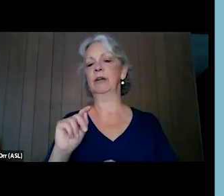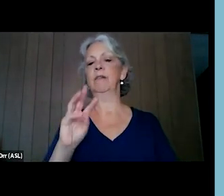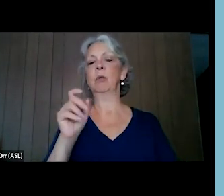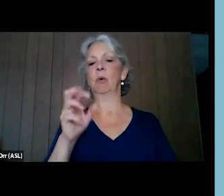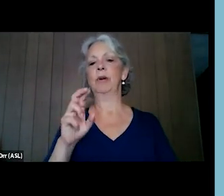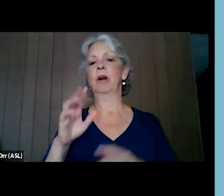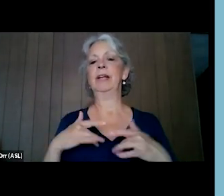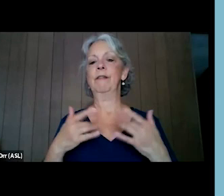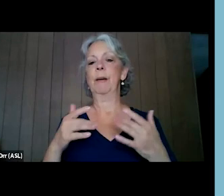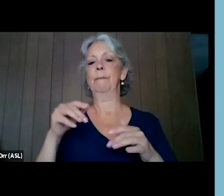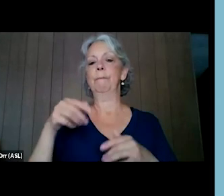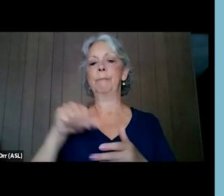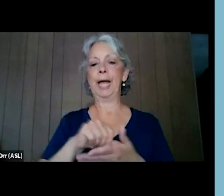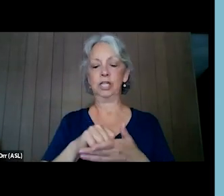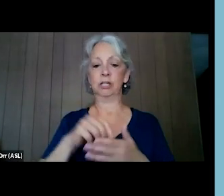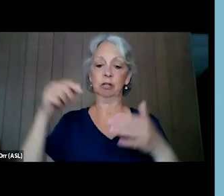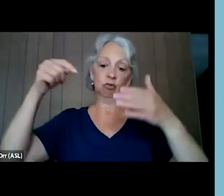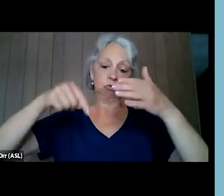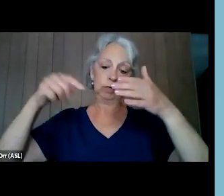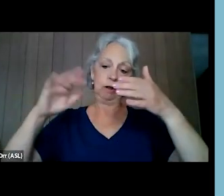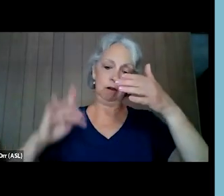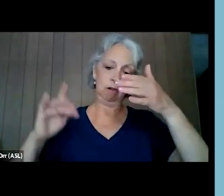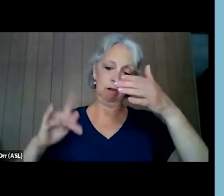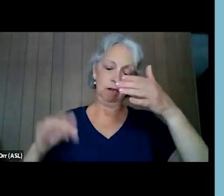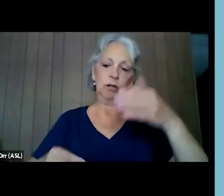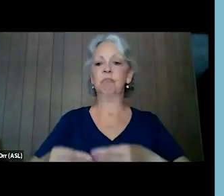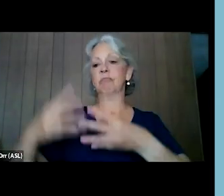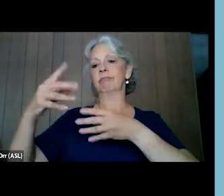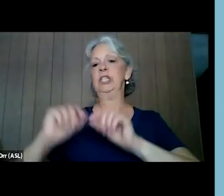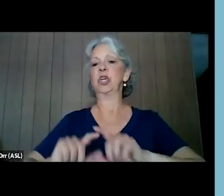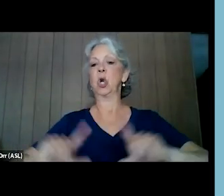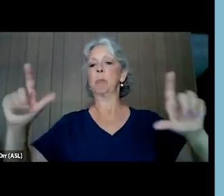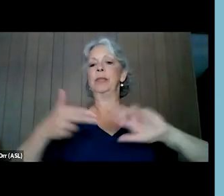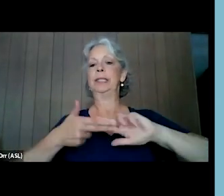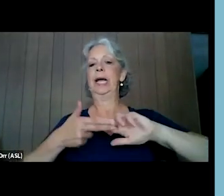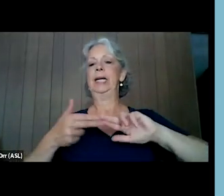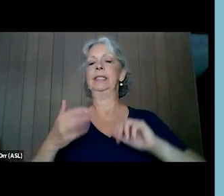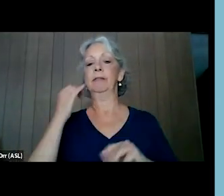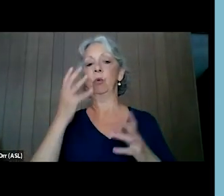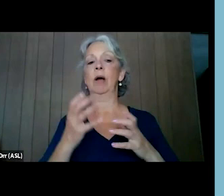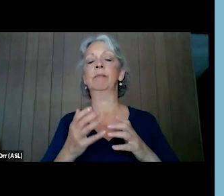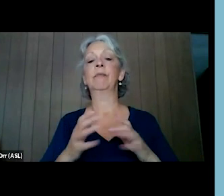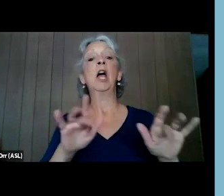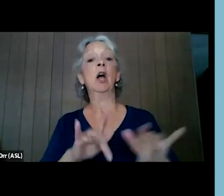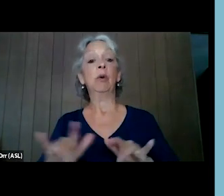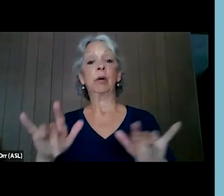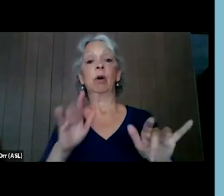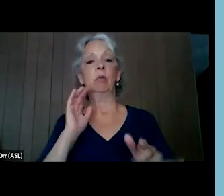If you scroll down, you can open up those slides and follow along if you'd wish. The recording will be available in about a week,